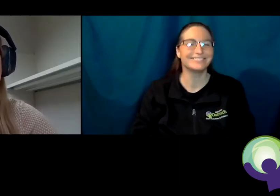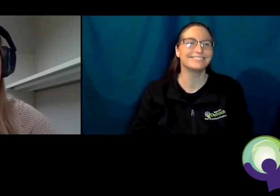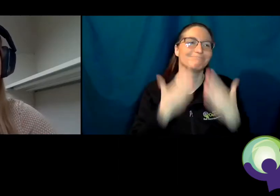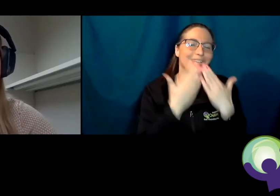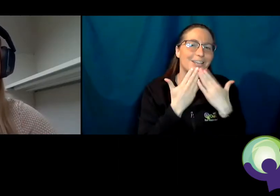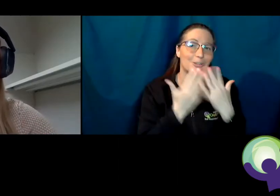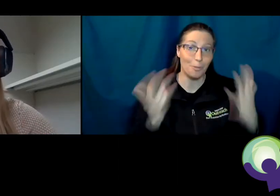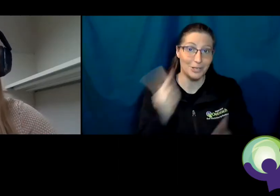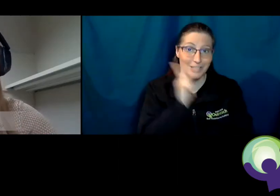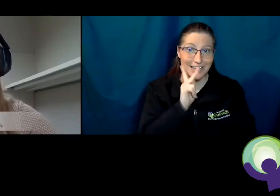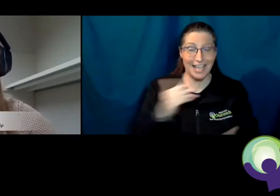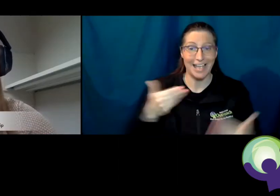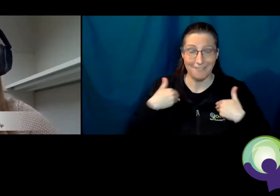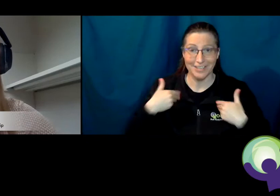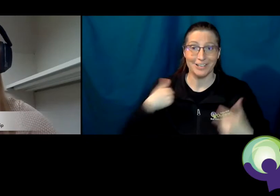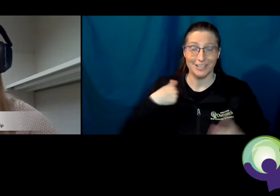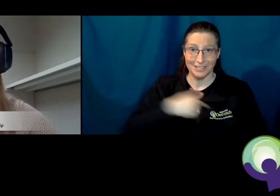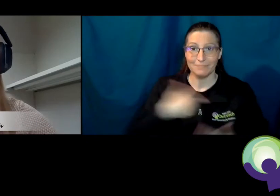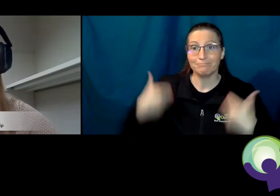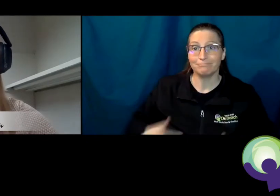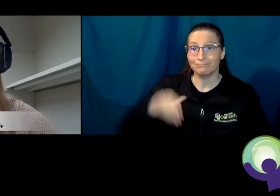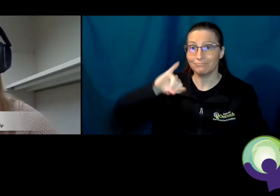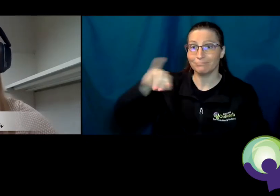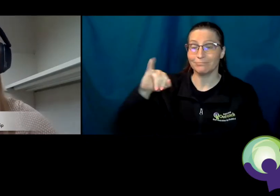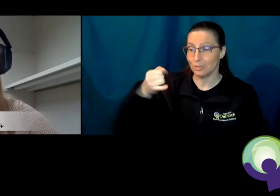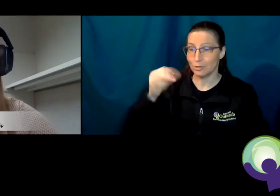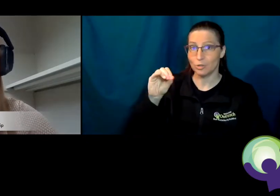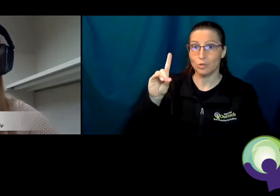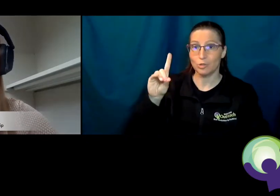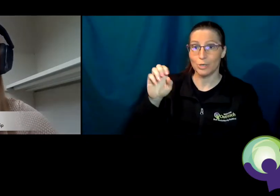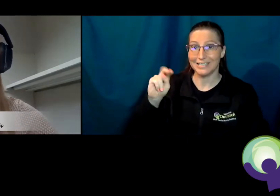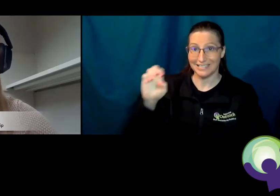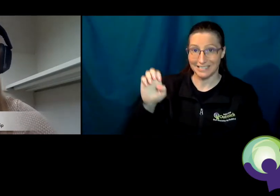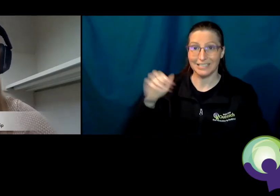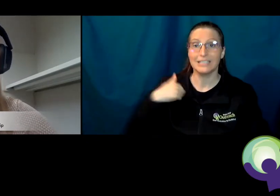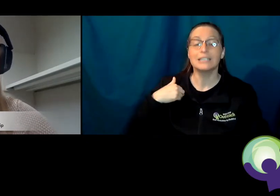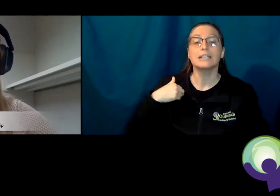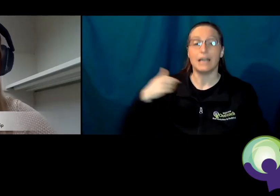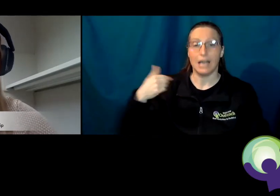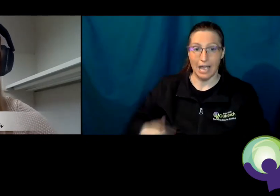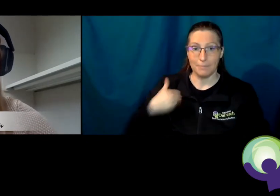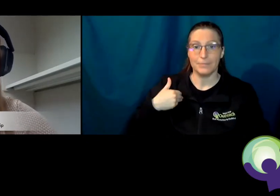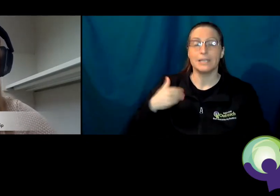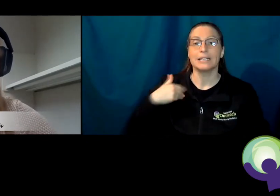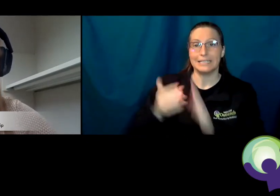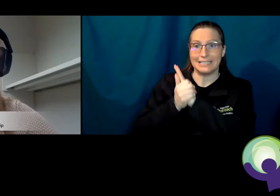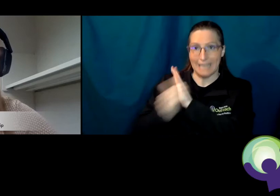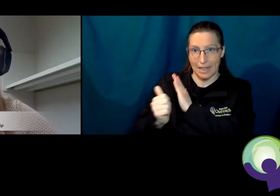having us. My name is Jordenne Butler and I am the campus talent strategist at Kwik Trip. Kwik Trip is